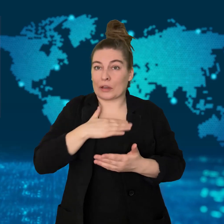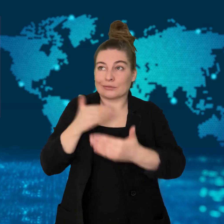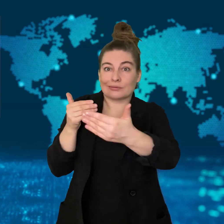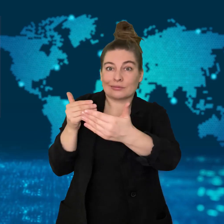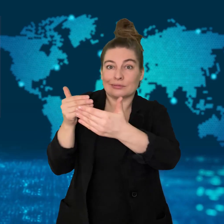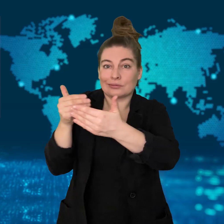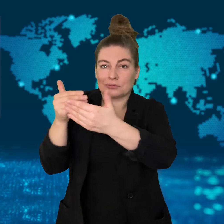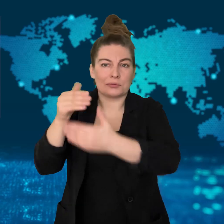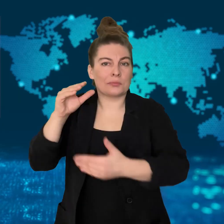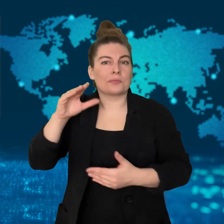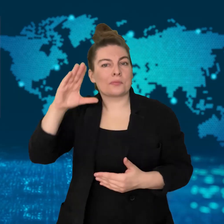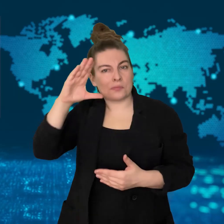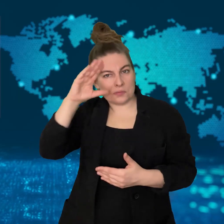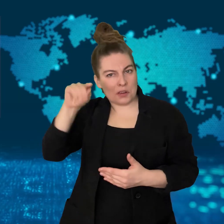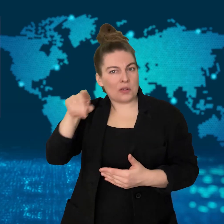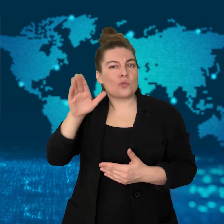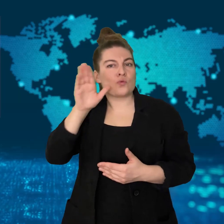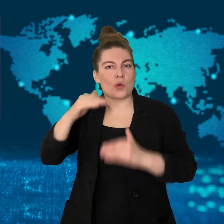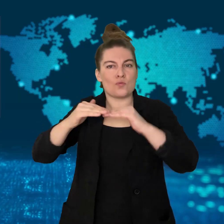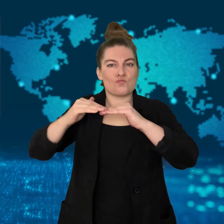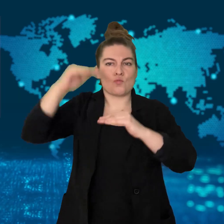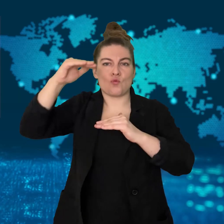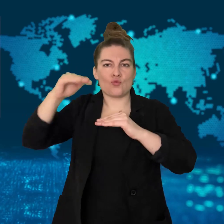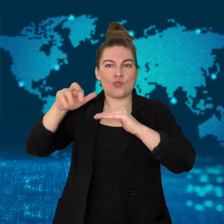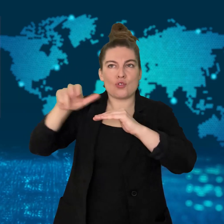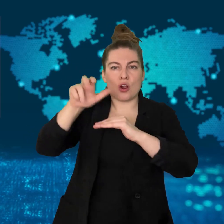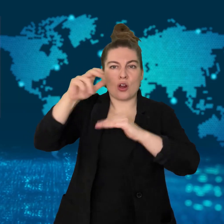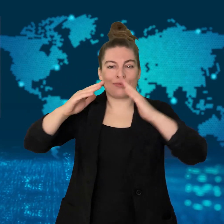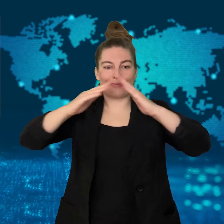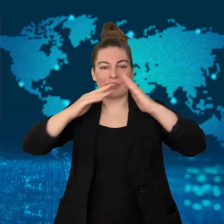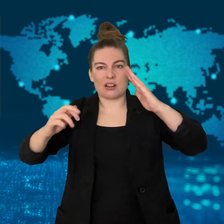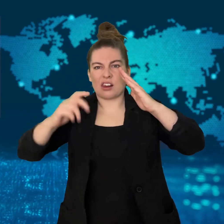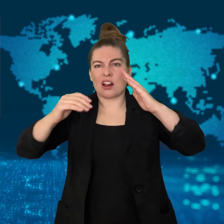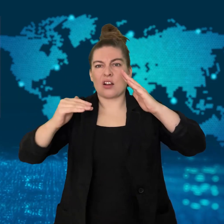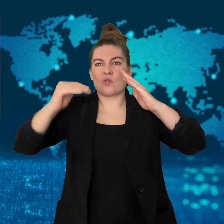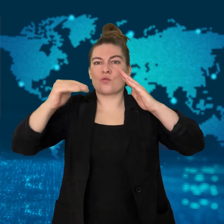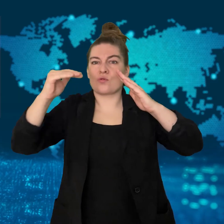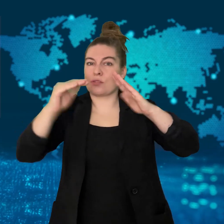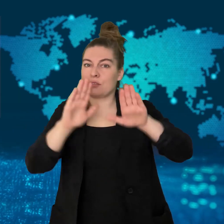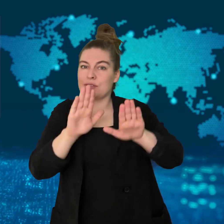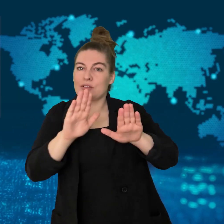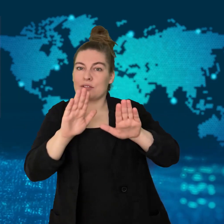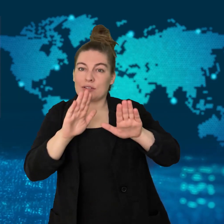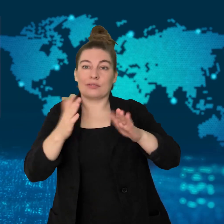he would climb even higher, saying he was safe